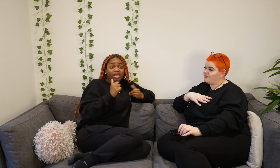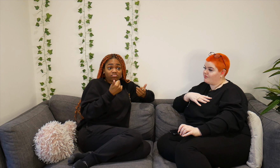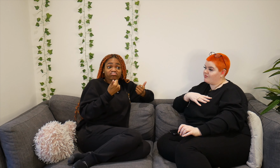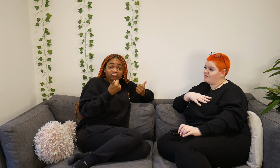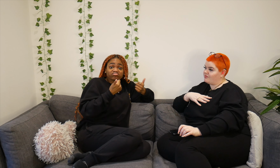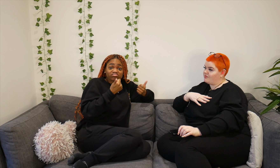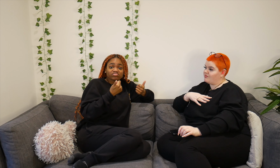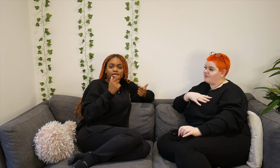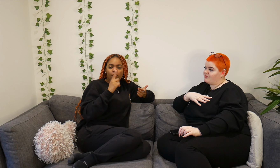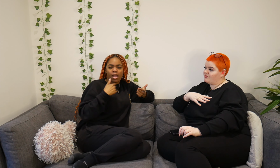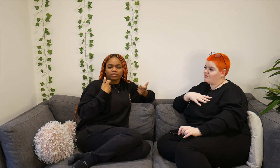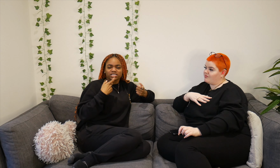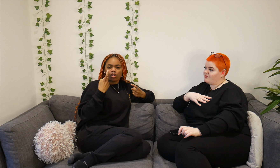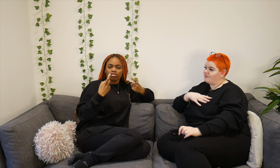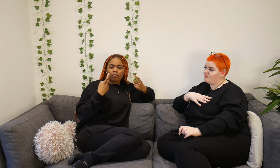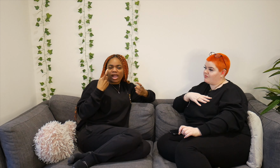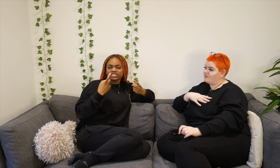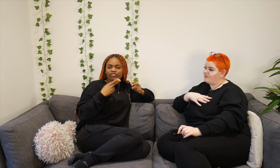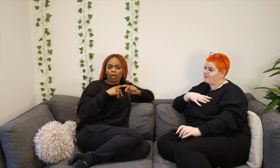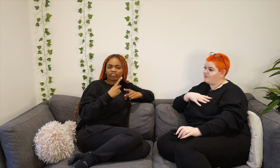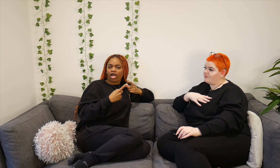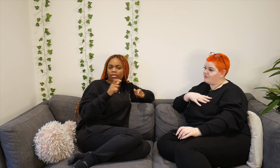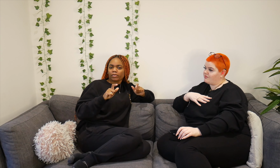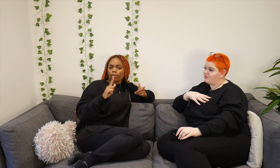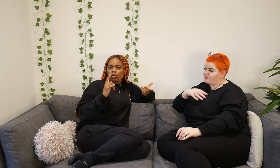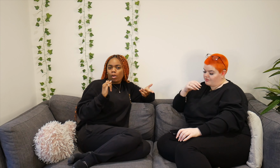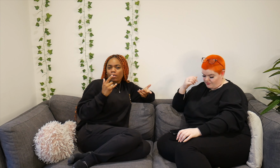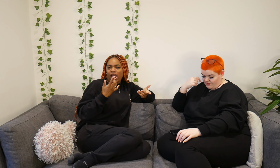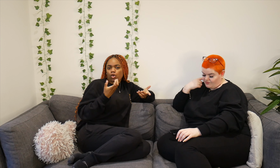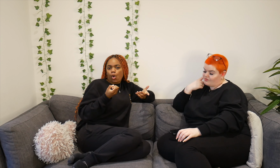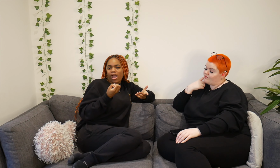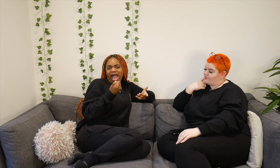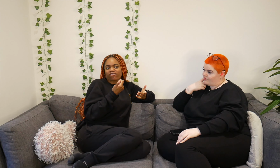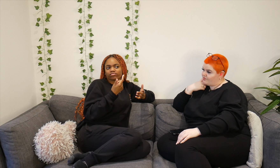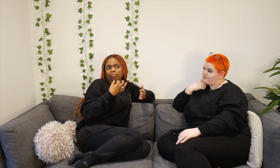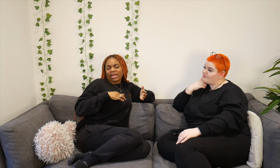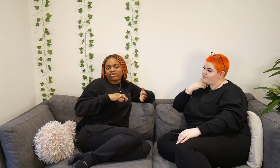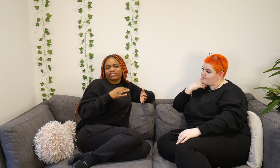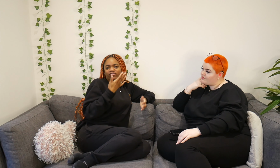My GP is pretty decent, but I'm still mindful of other people who might not benefit from that.